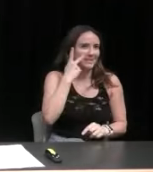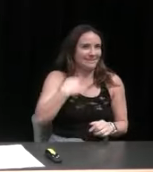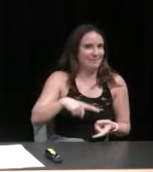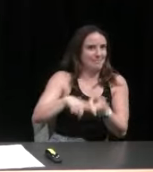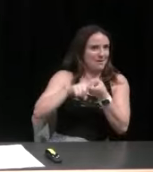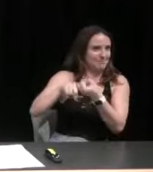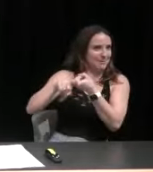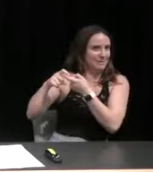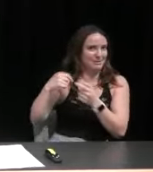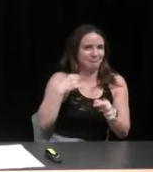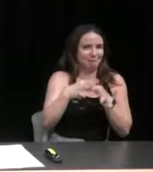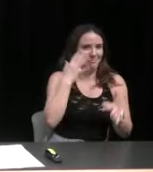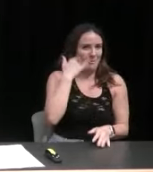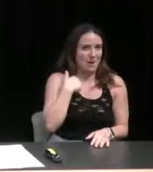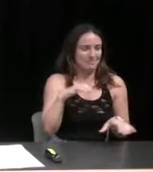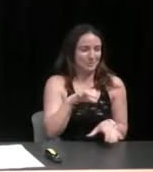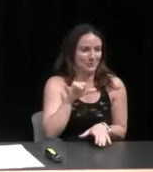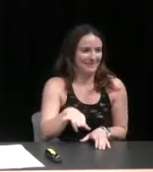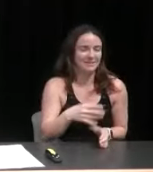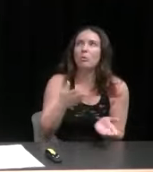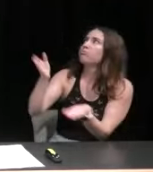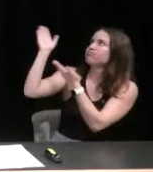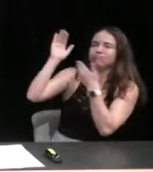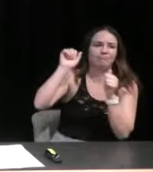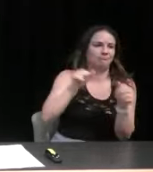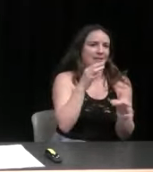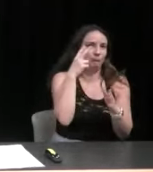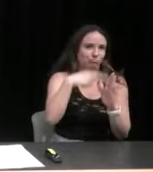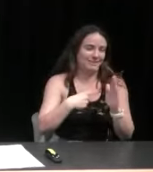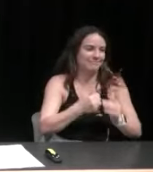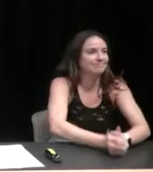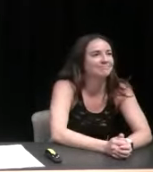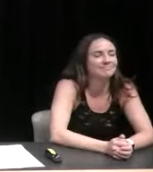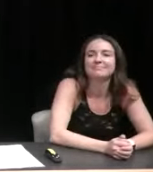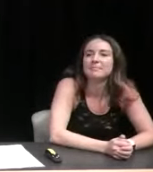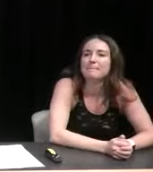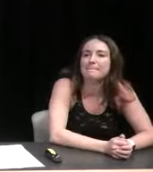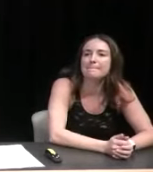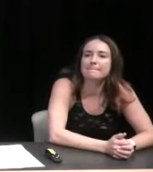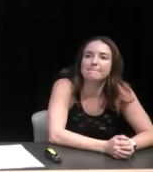while you guys can read it that's part of Def culture um is pausing so that you can read the